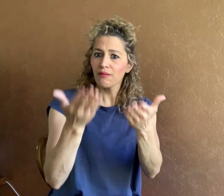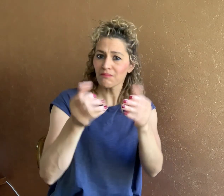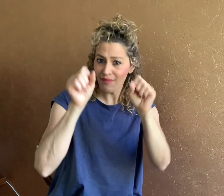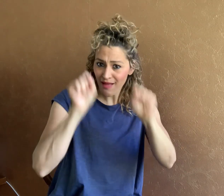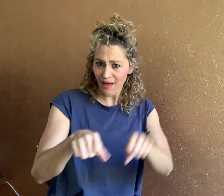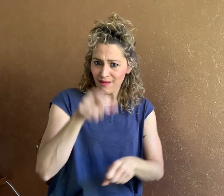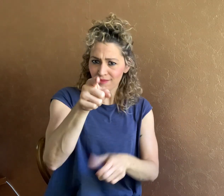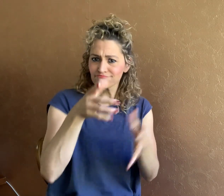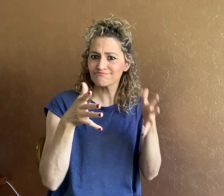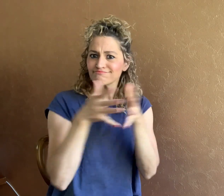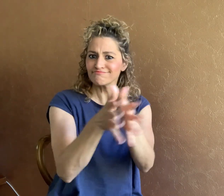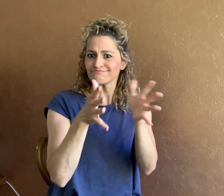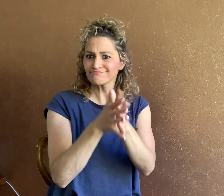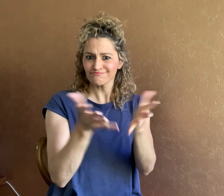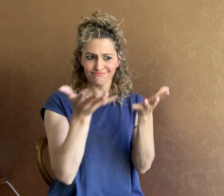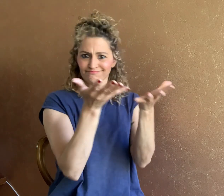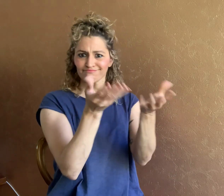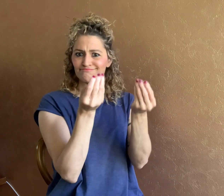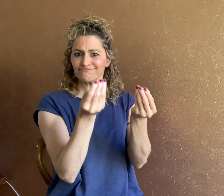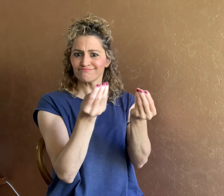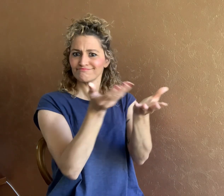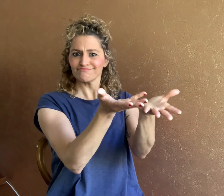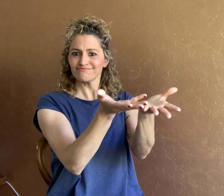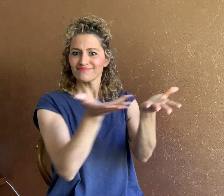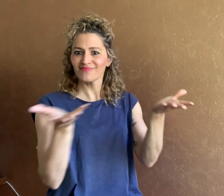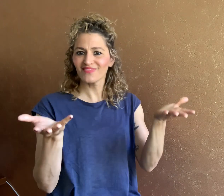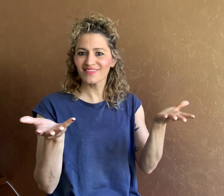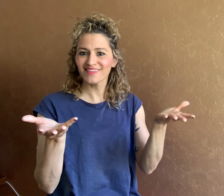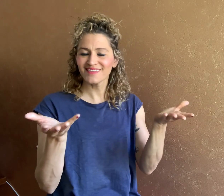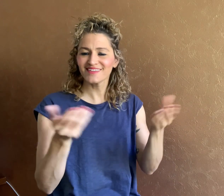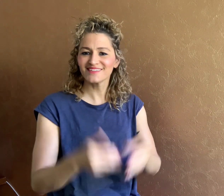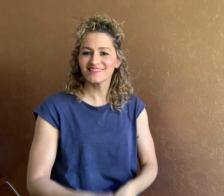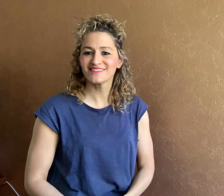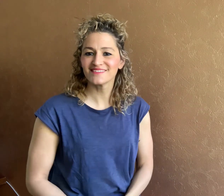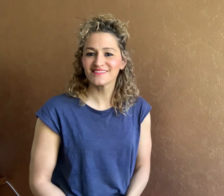Can you explain more about that?